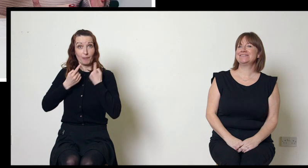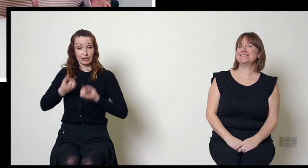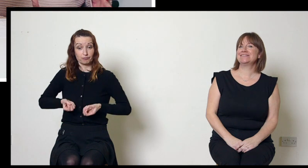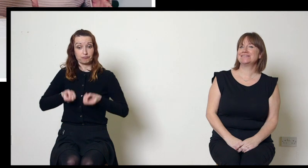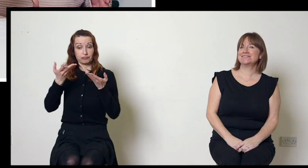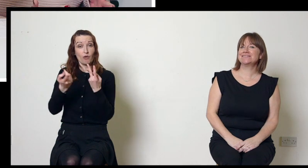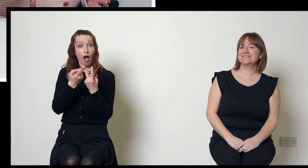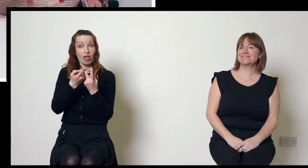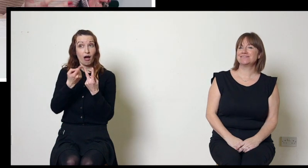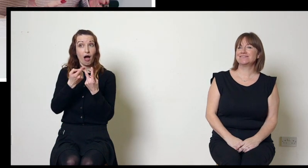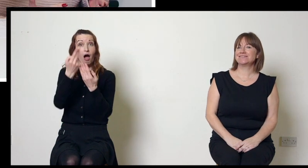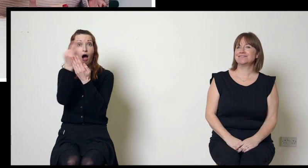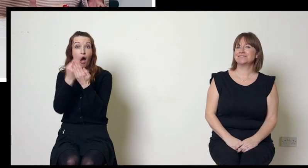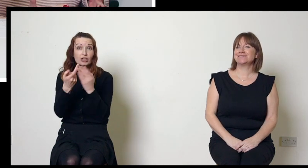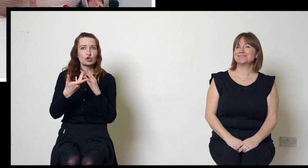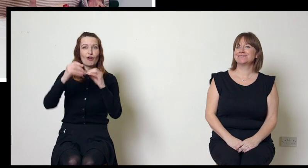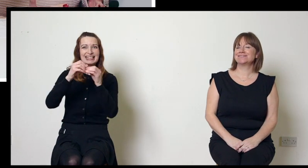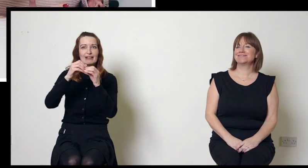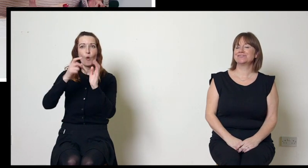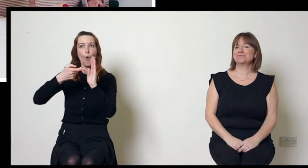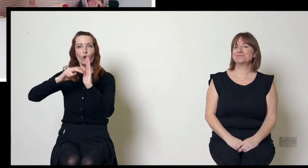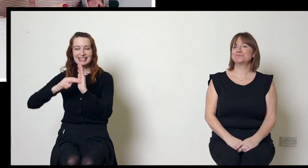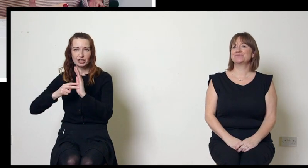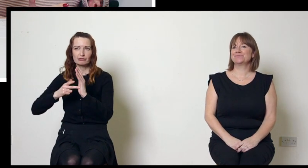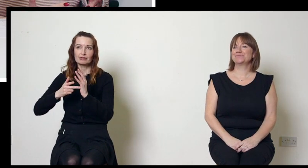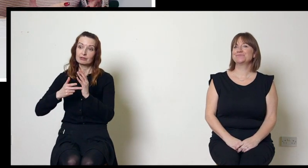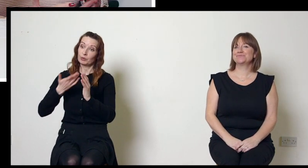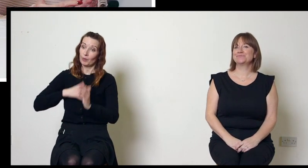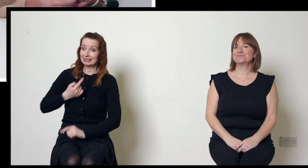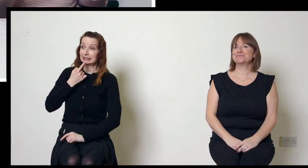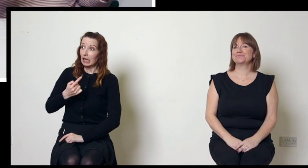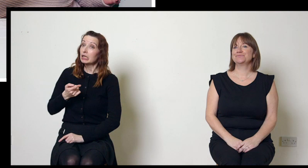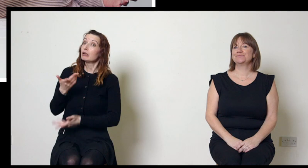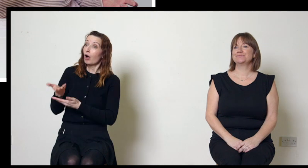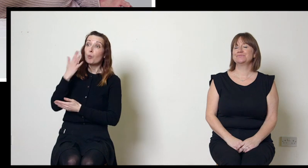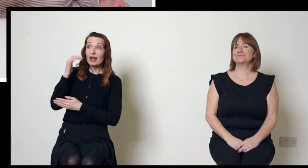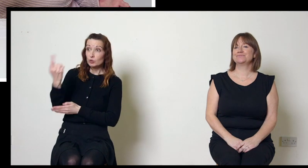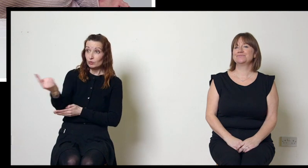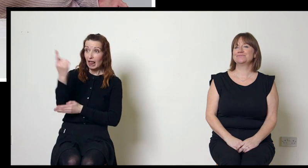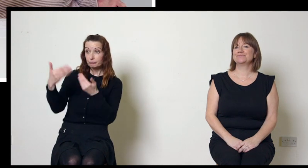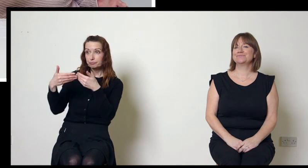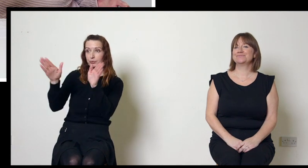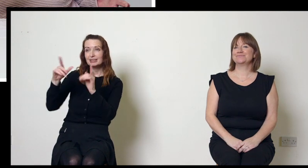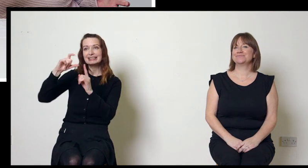arts and creative organisations to say actually, when you open yourself up to the DDN community,